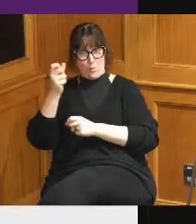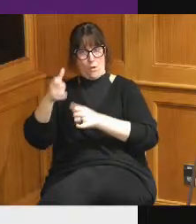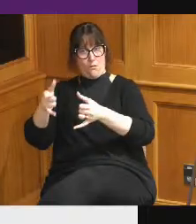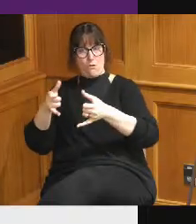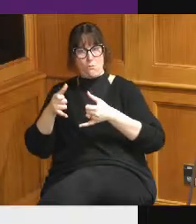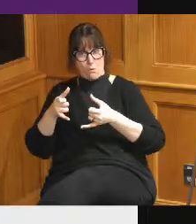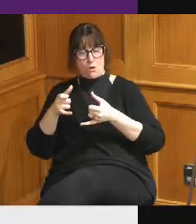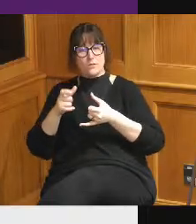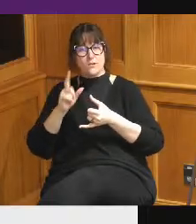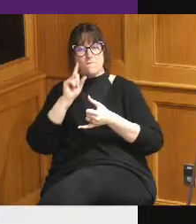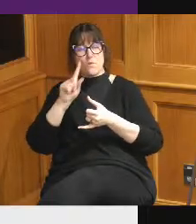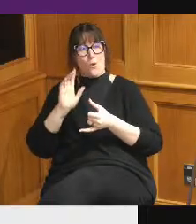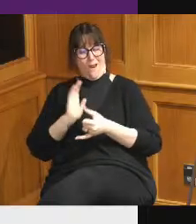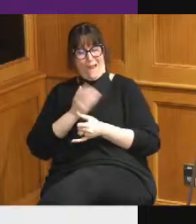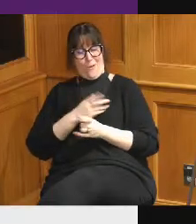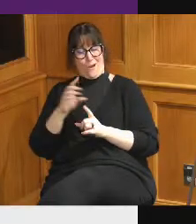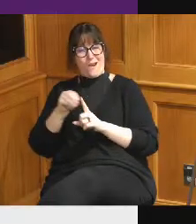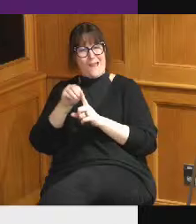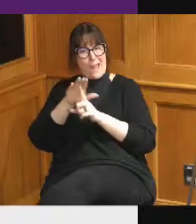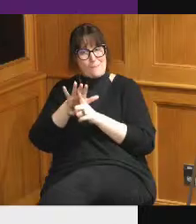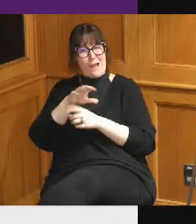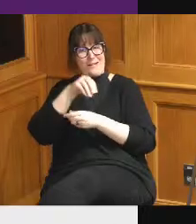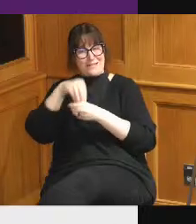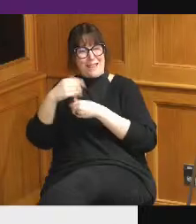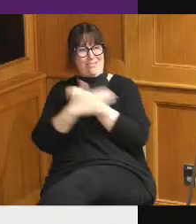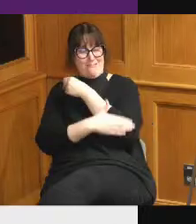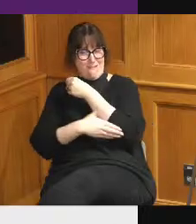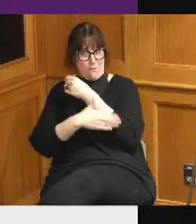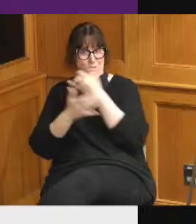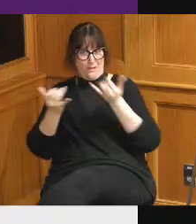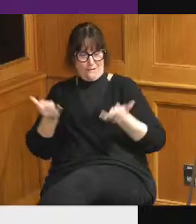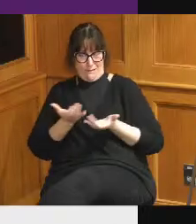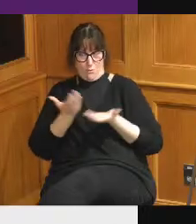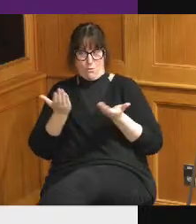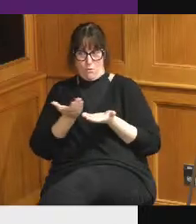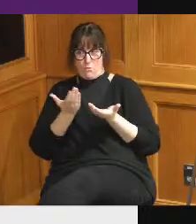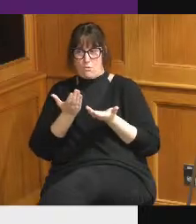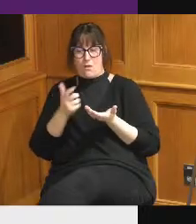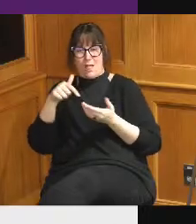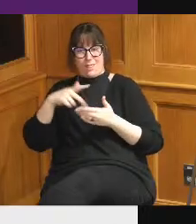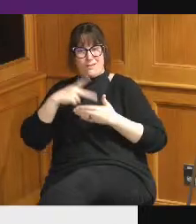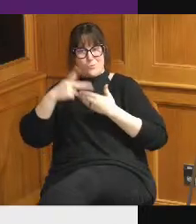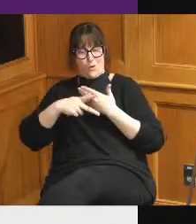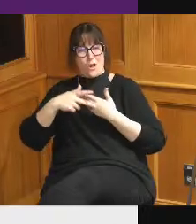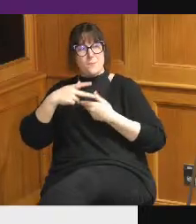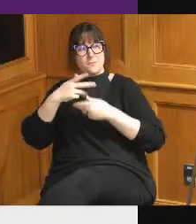county but just a big picture this is a sort of this program has been operating for two years